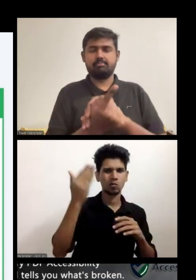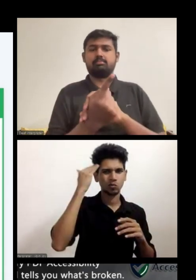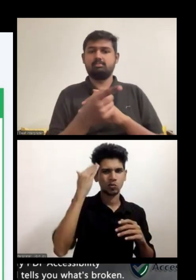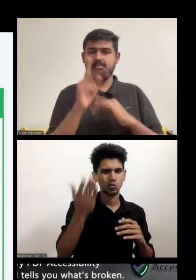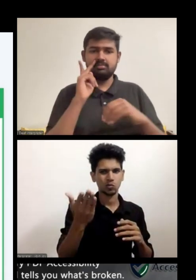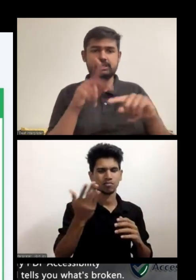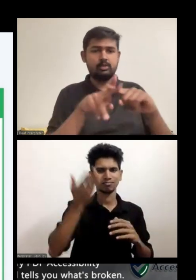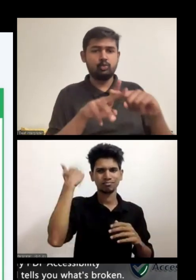PDF accessible.